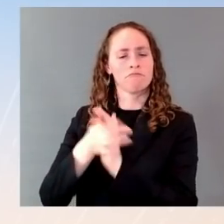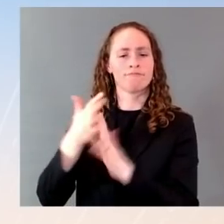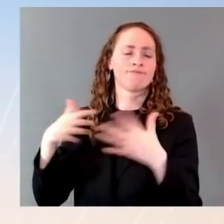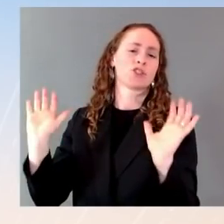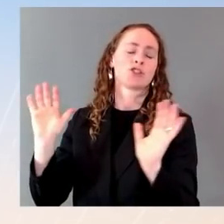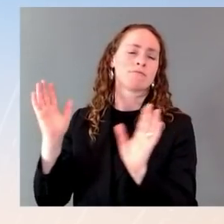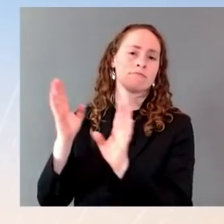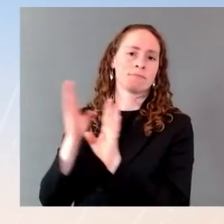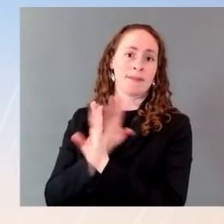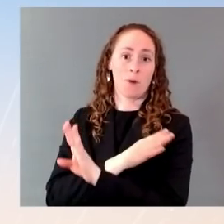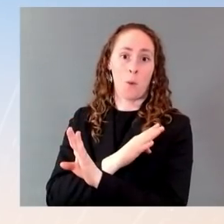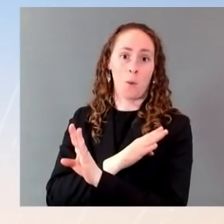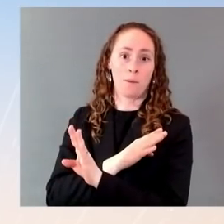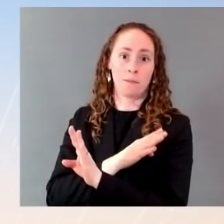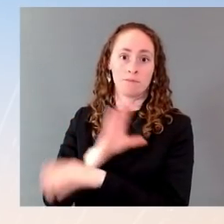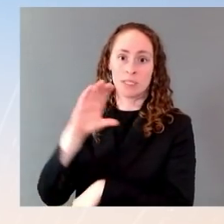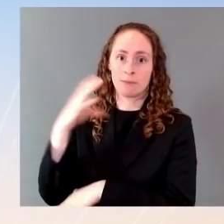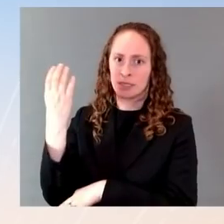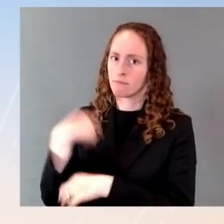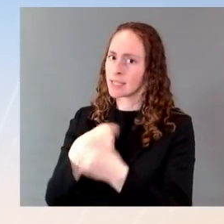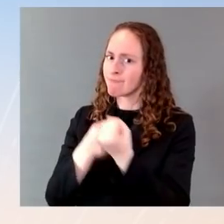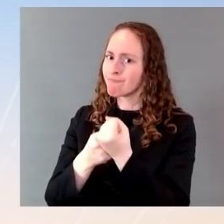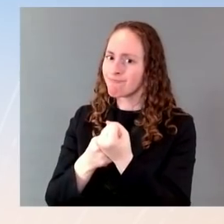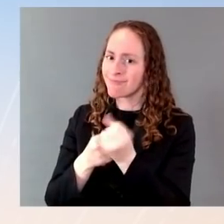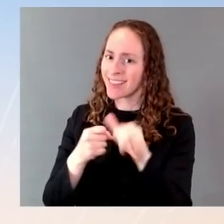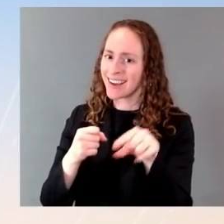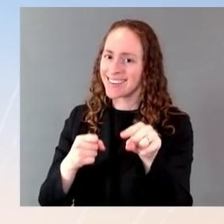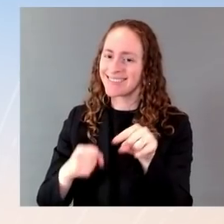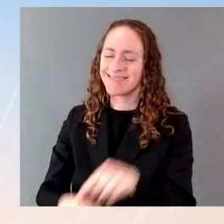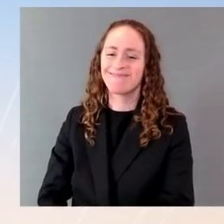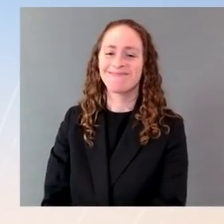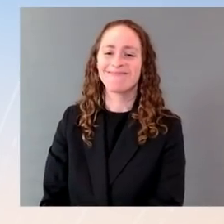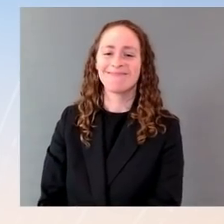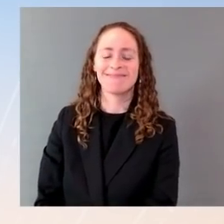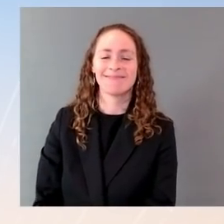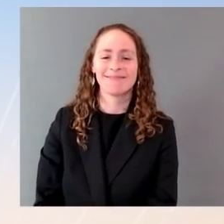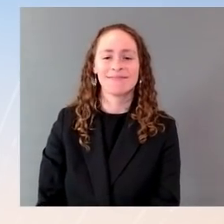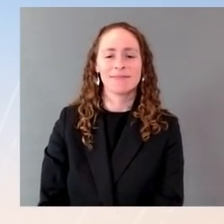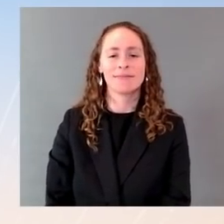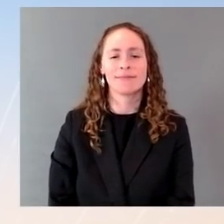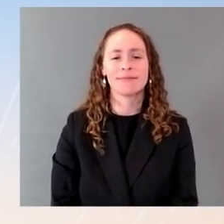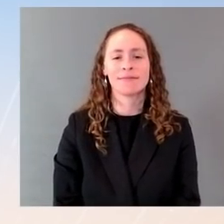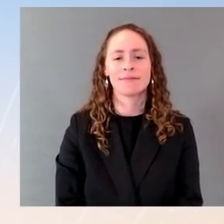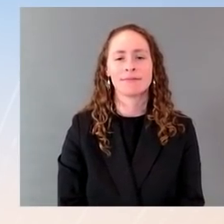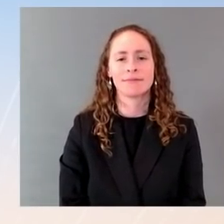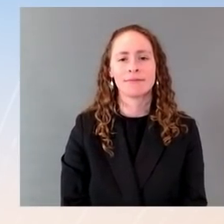on the call today that happened. One, when it comes to the calls that the President had last night with European allies,